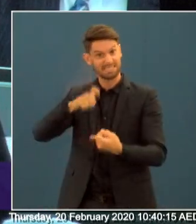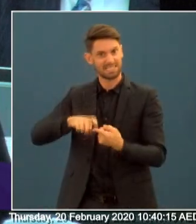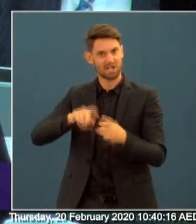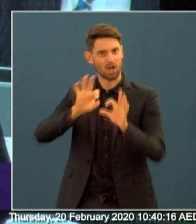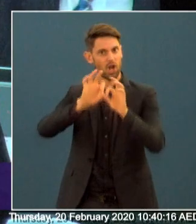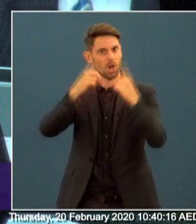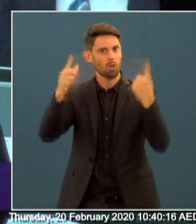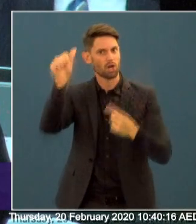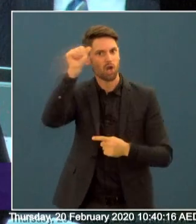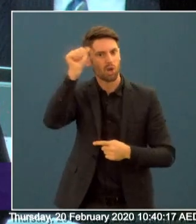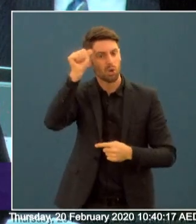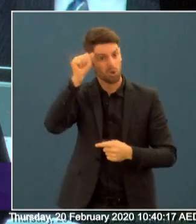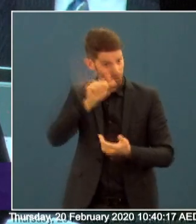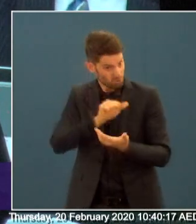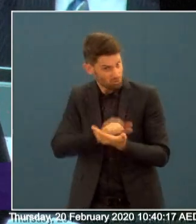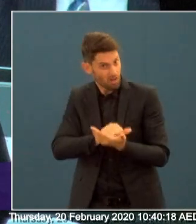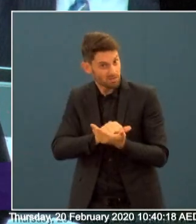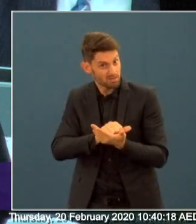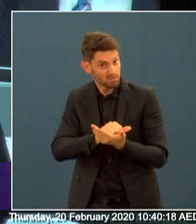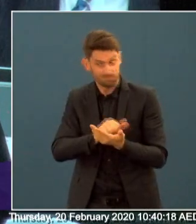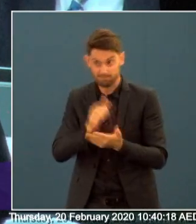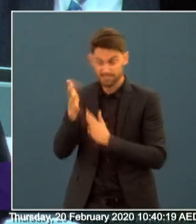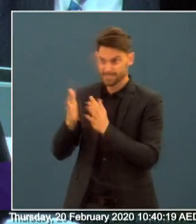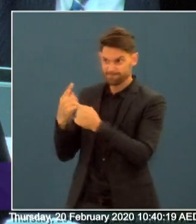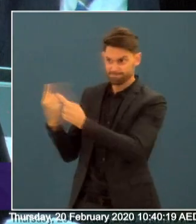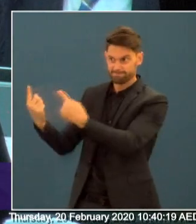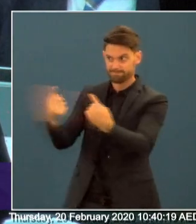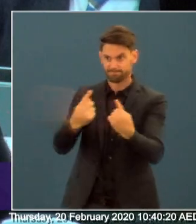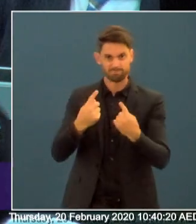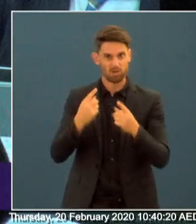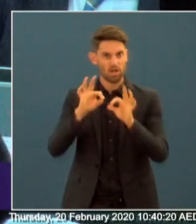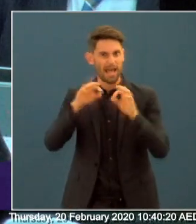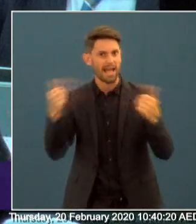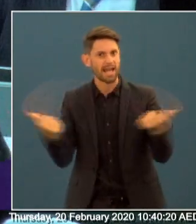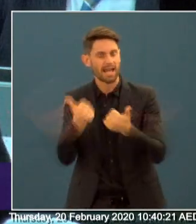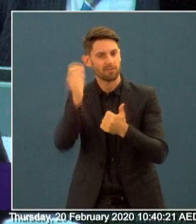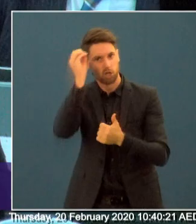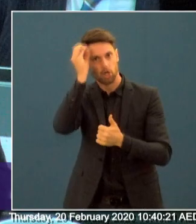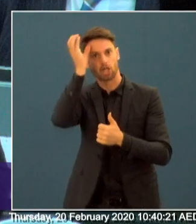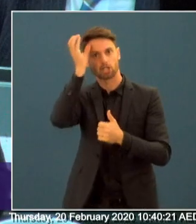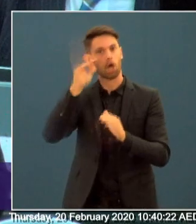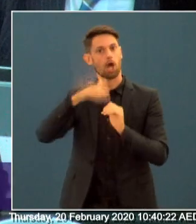that Professor Leeder has provided us with this morning, if one looks at the areas of primary health through